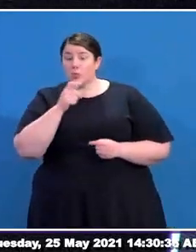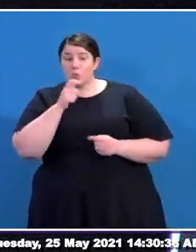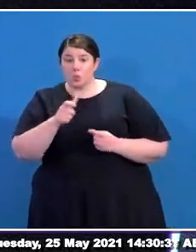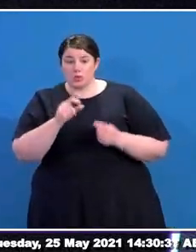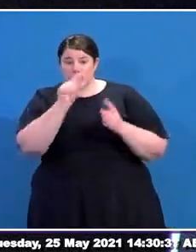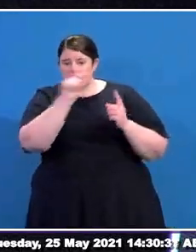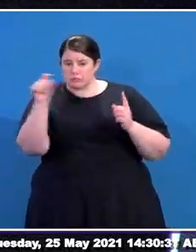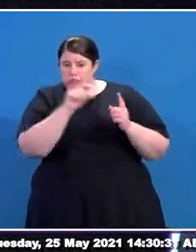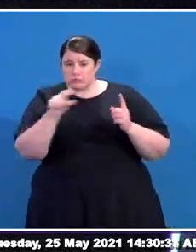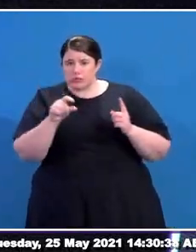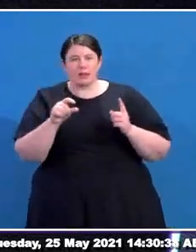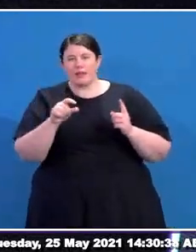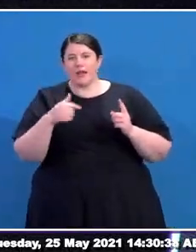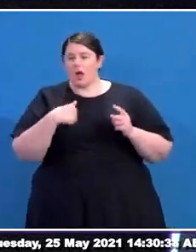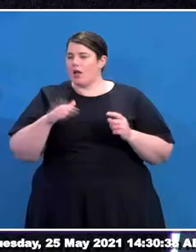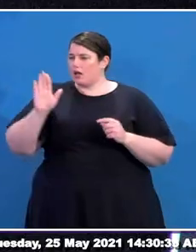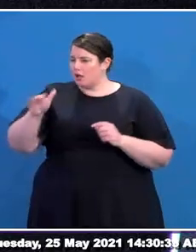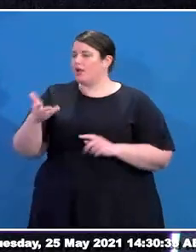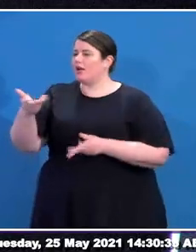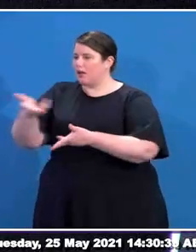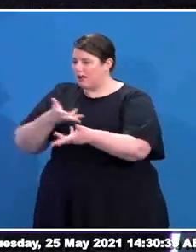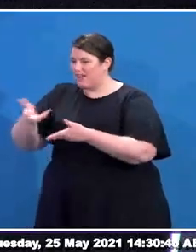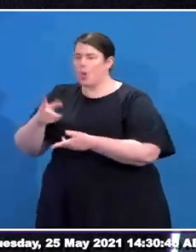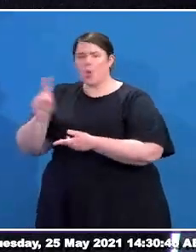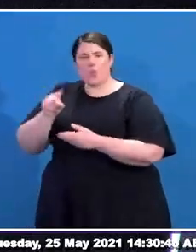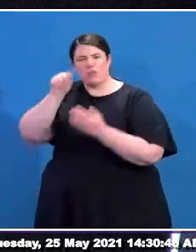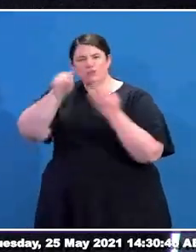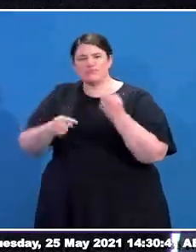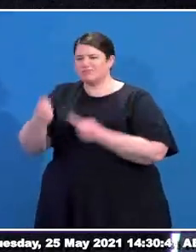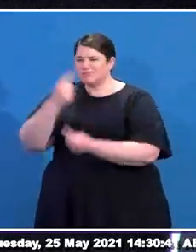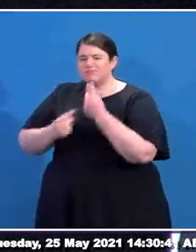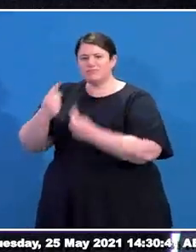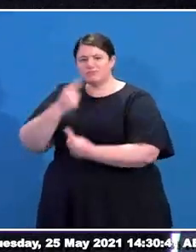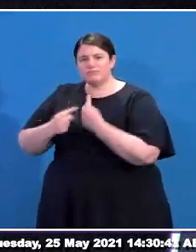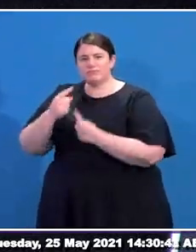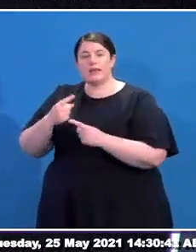ask them to expand that and to tell me --- to try and make it factual, what did they